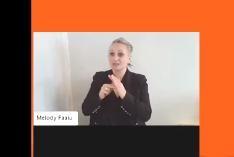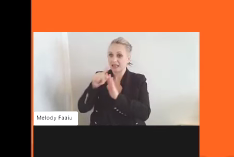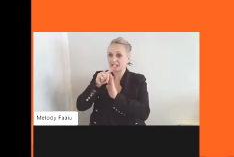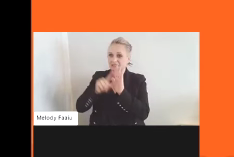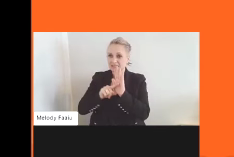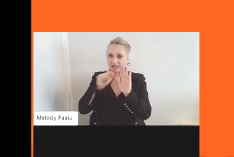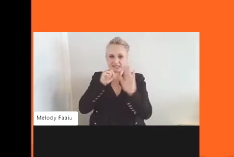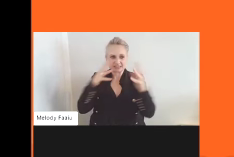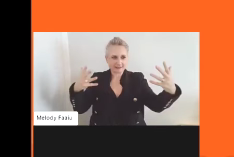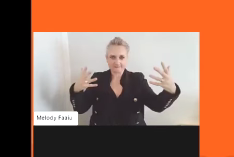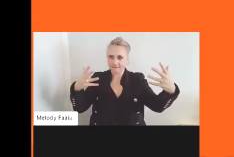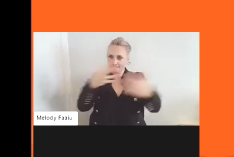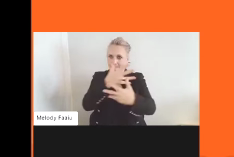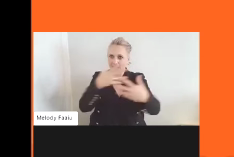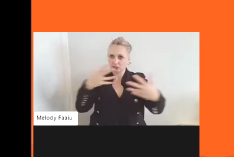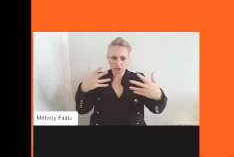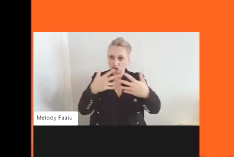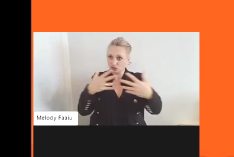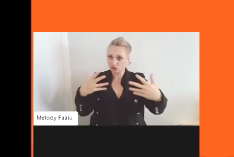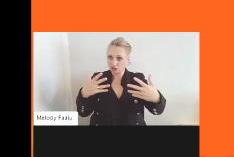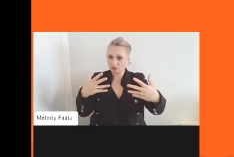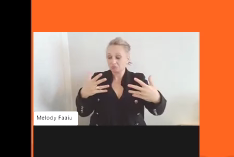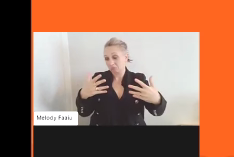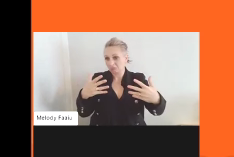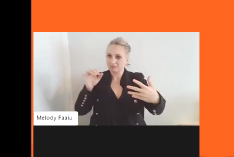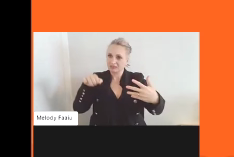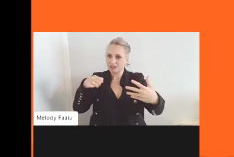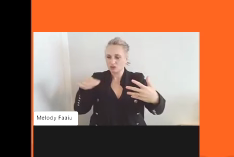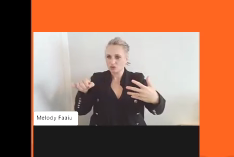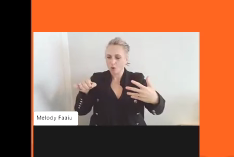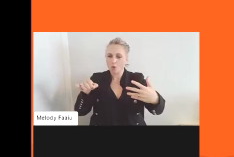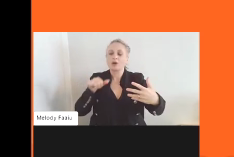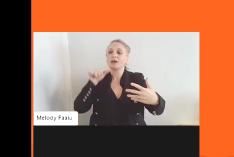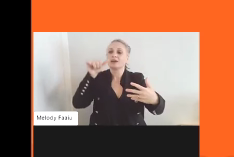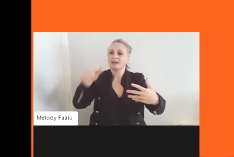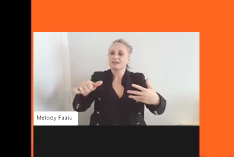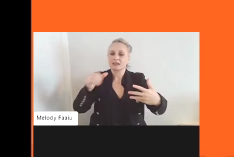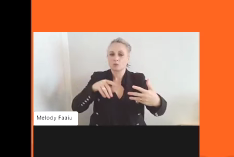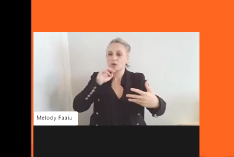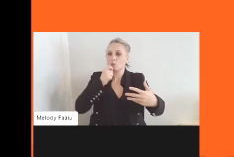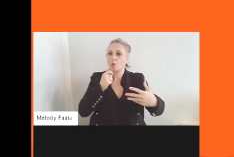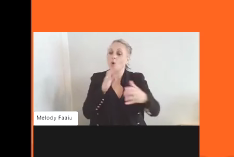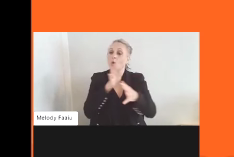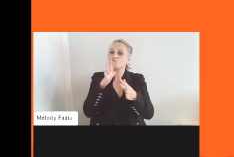priorities for change which we plan to hand over to the legislators.